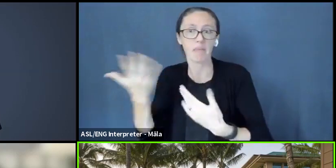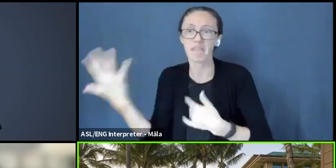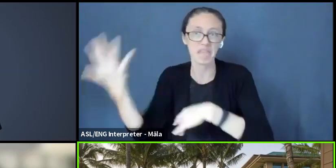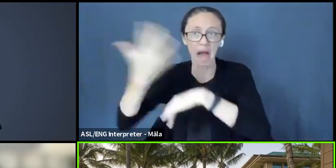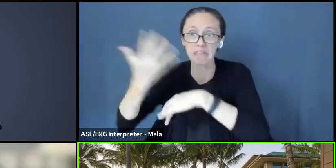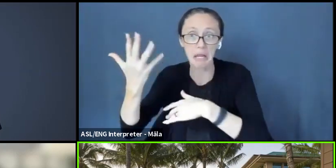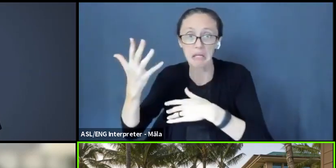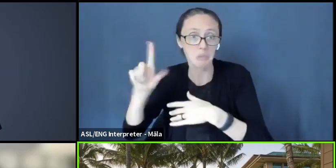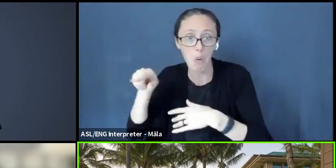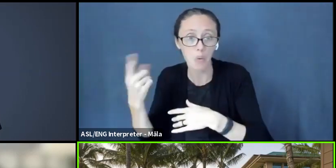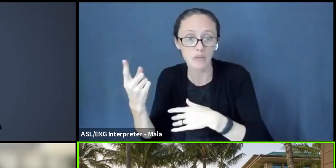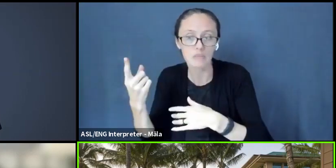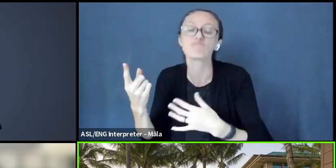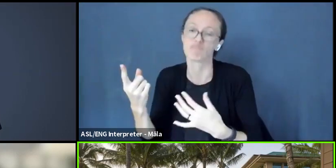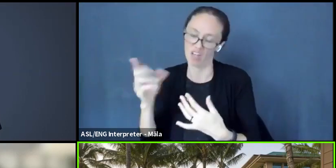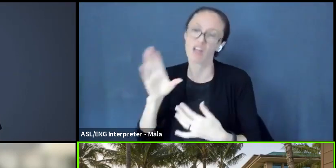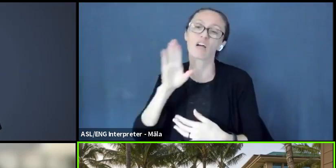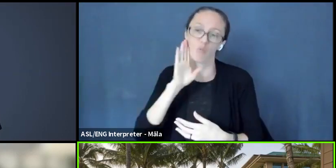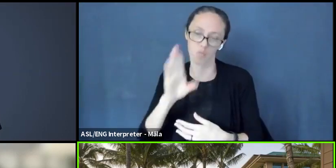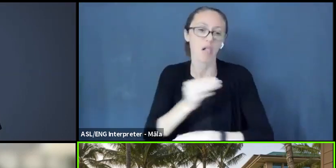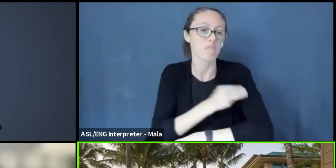going to have some significant muscle weakness.